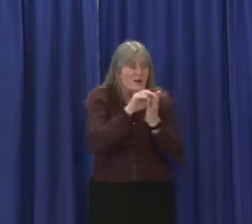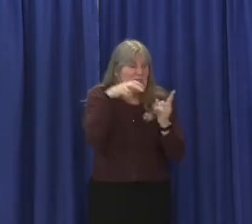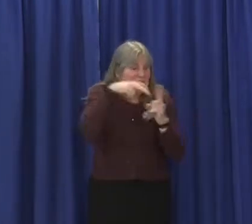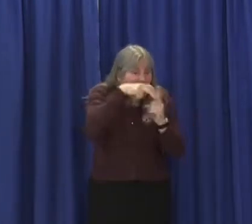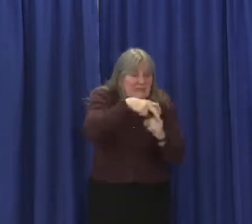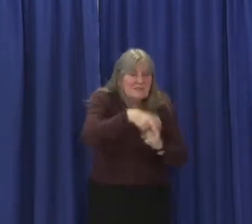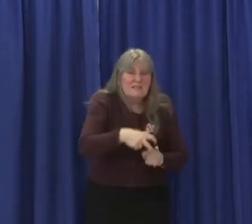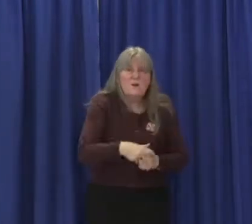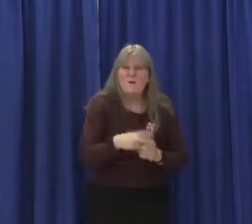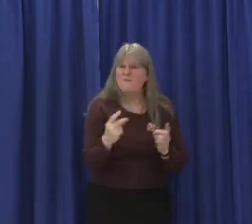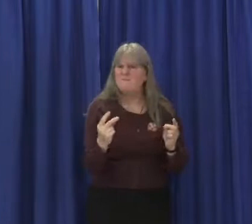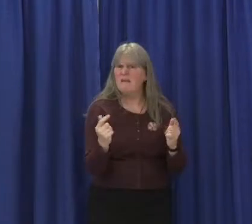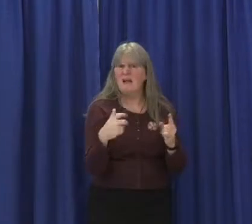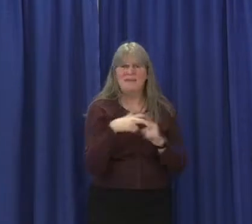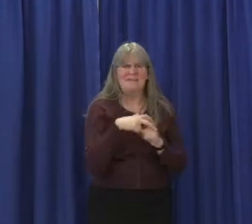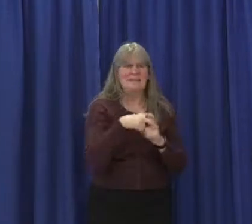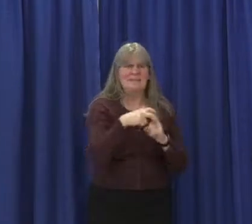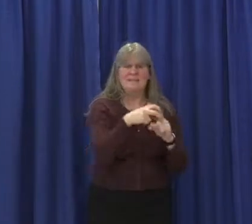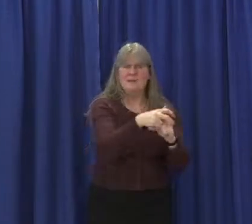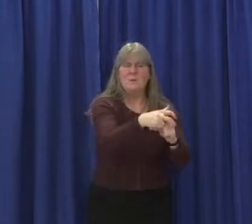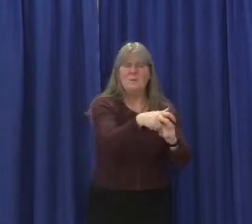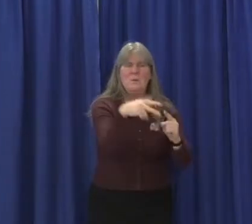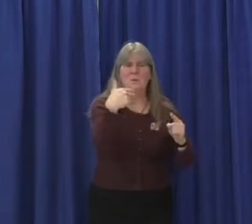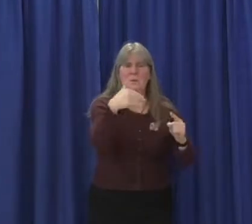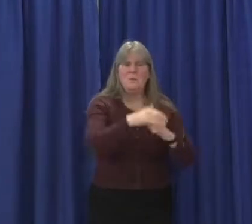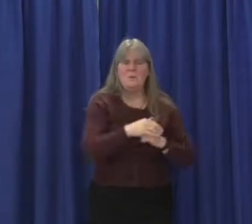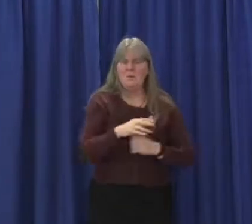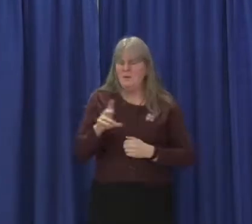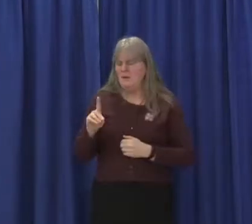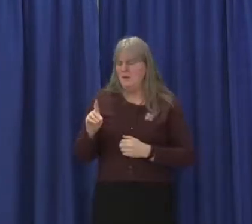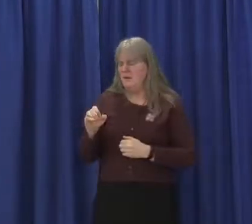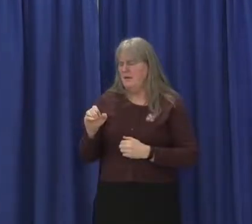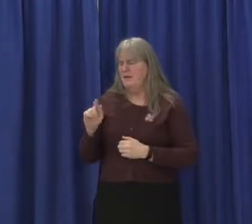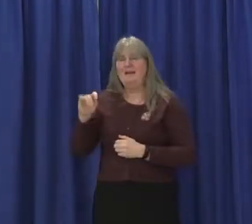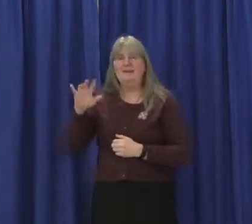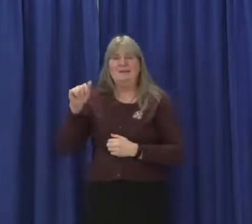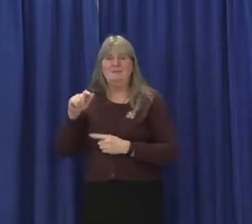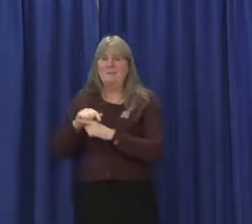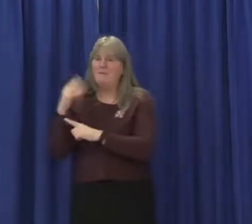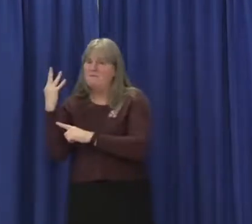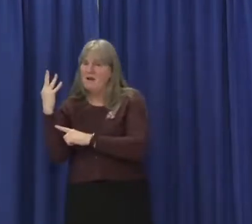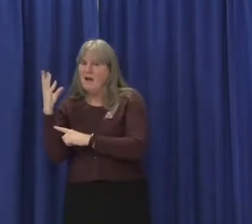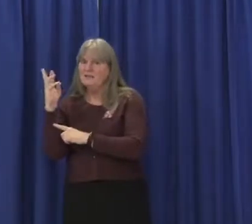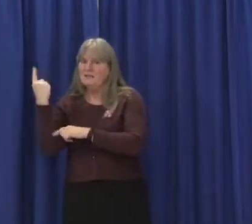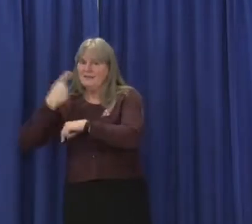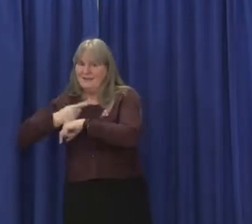fast, and with Delta it was more in the lines of five, six days.